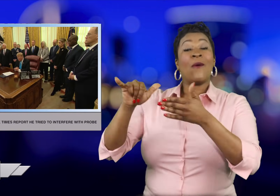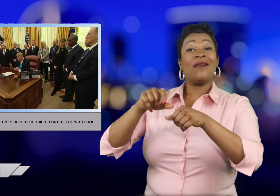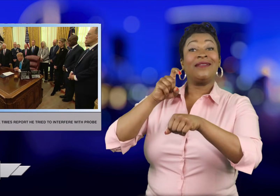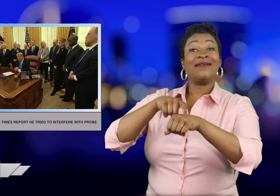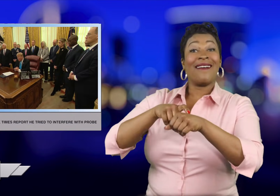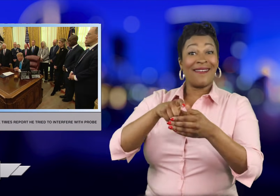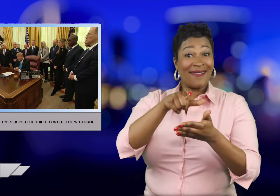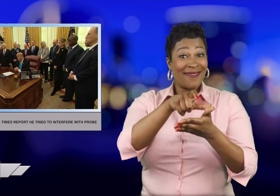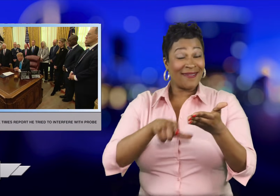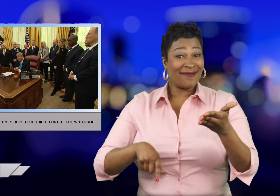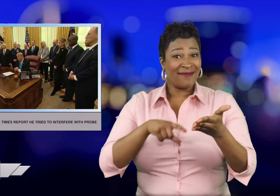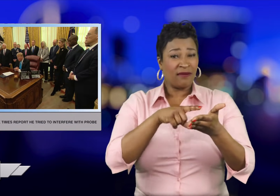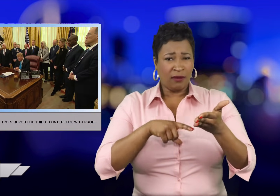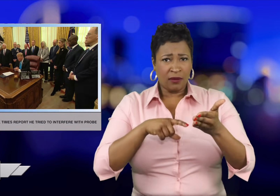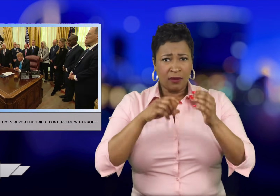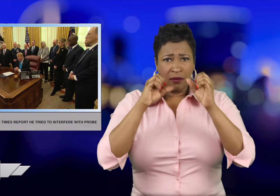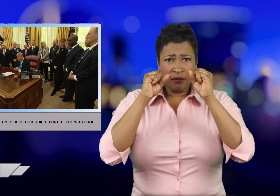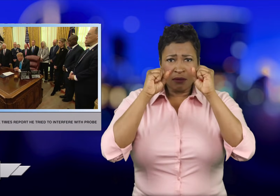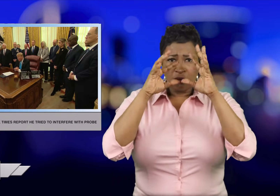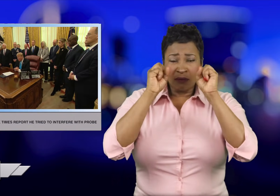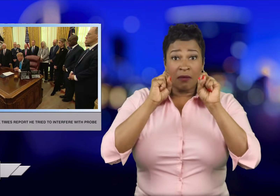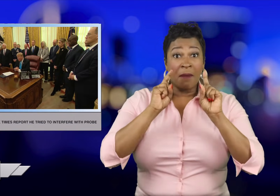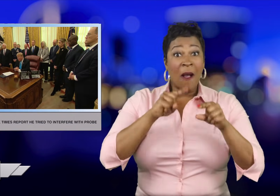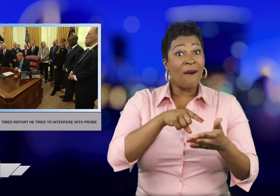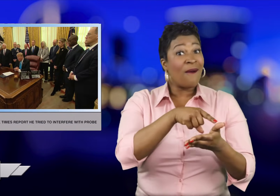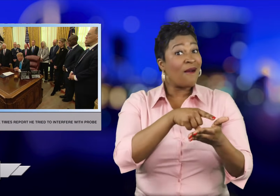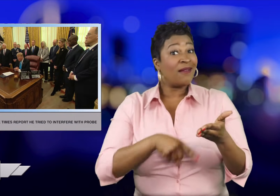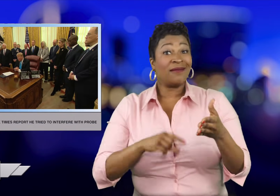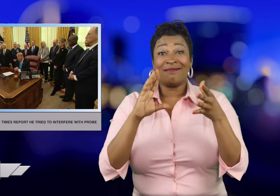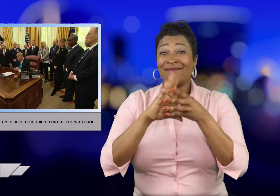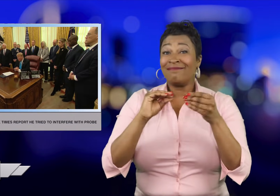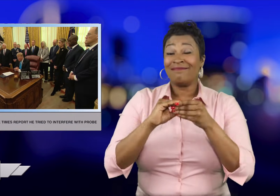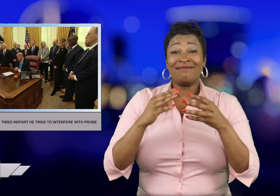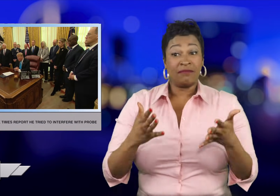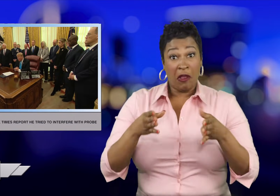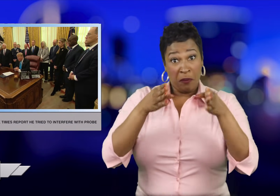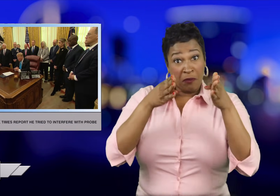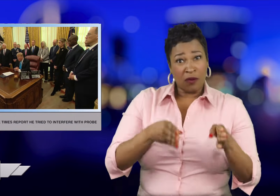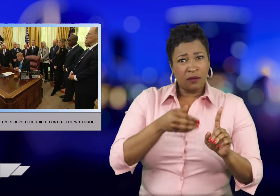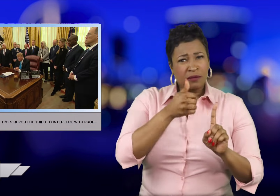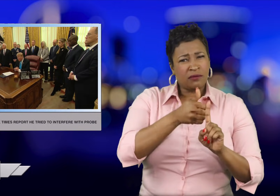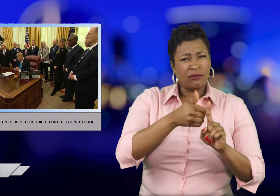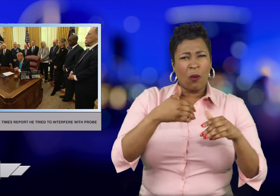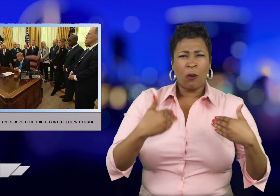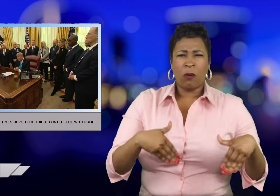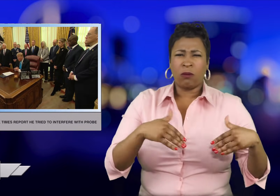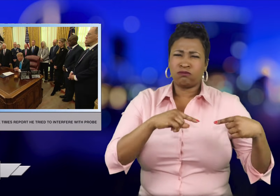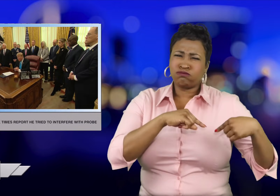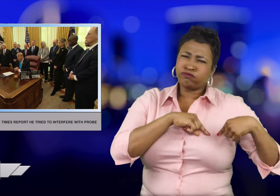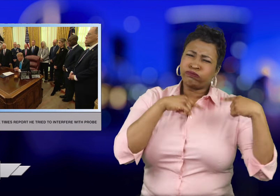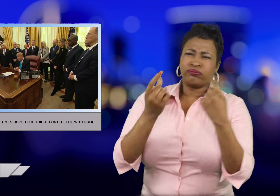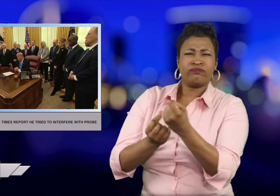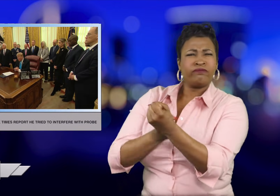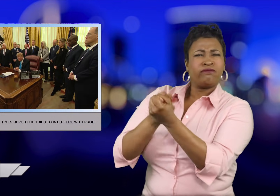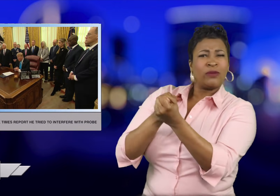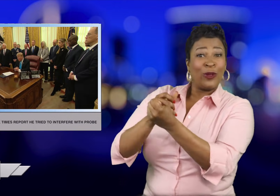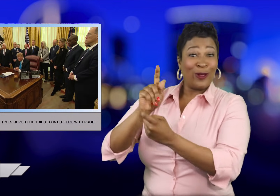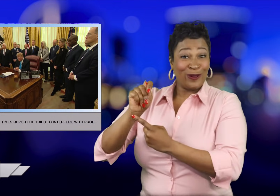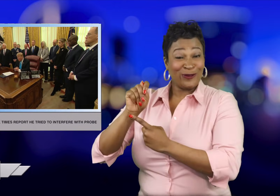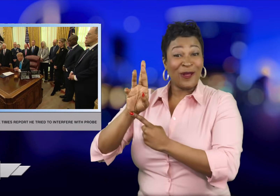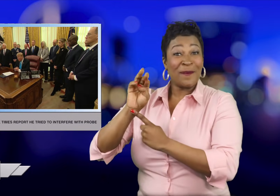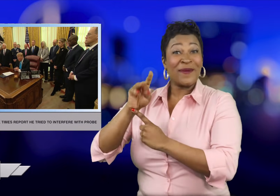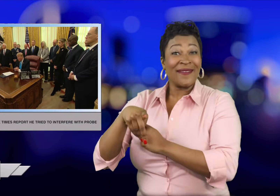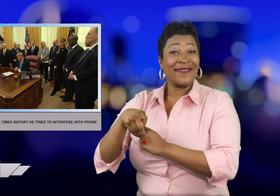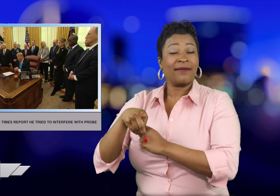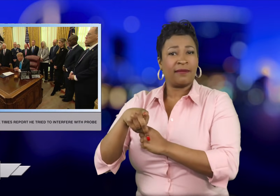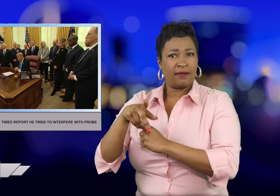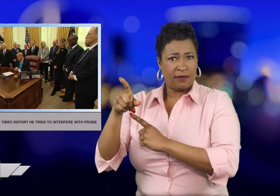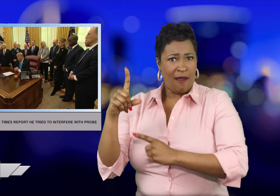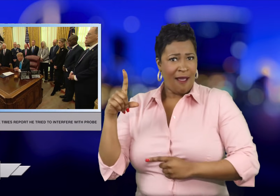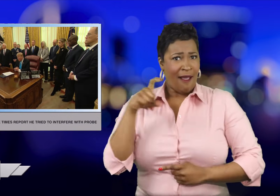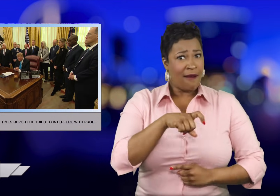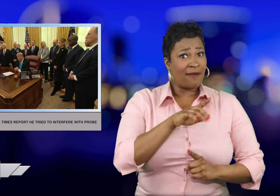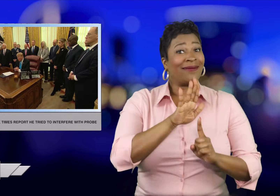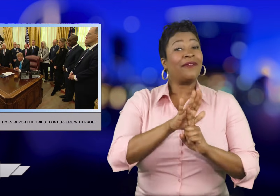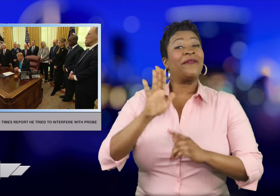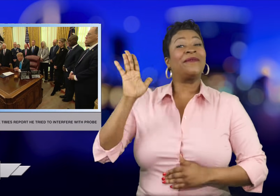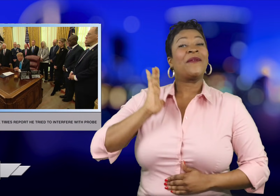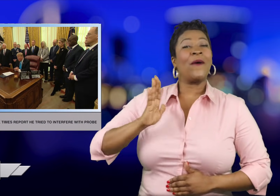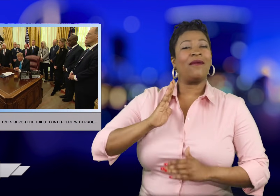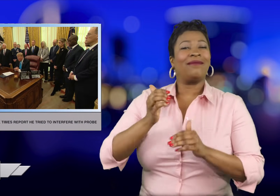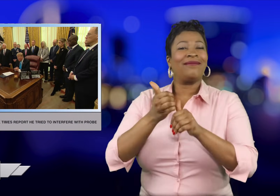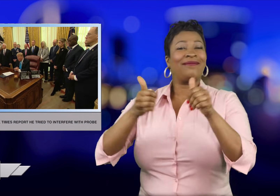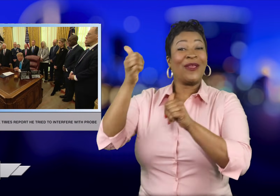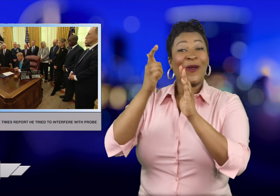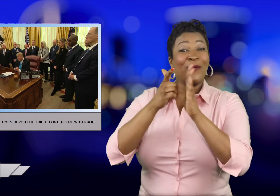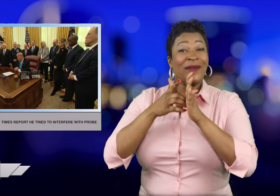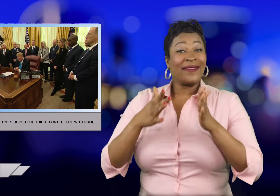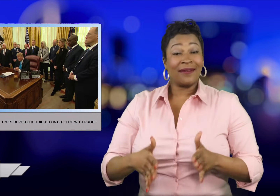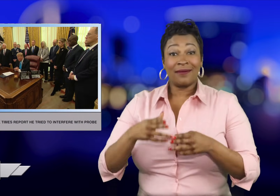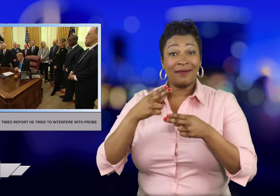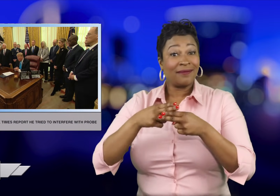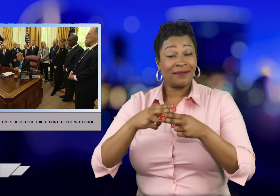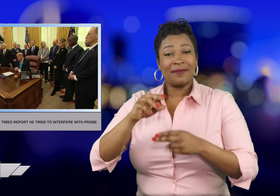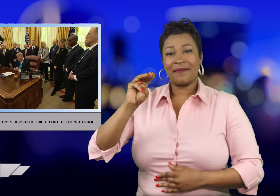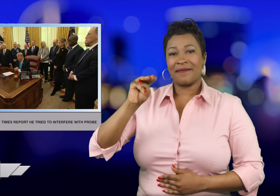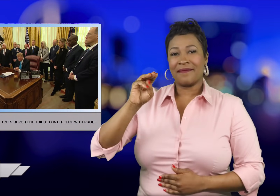A stunning report in the New York Times claims President Trump asked former Attorney General